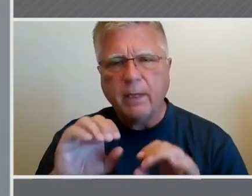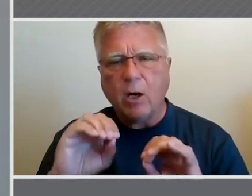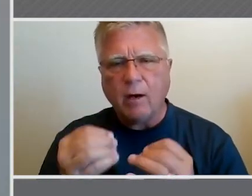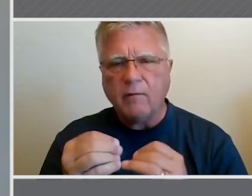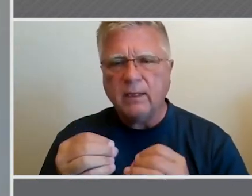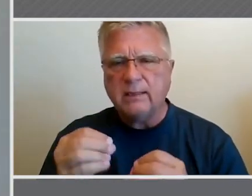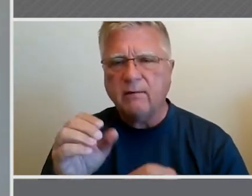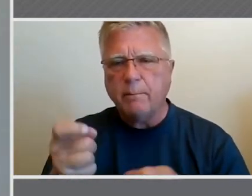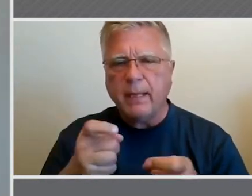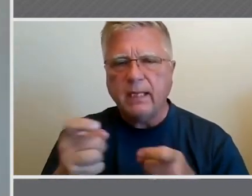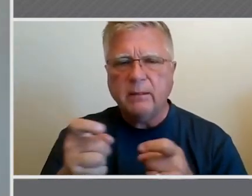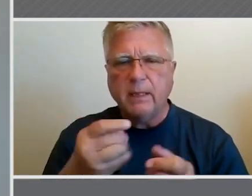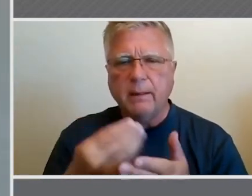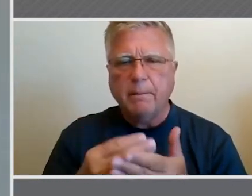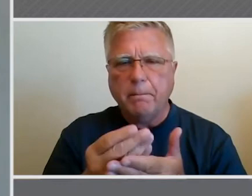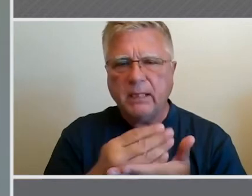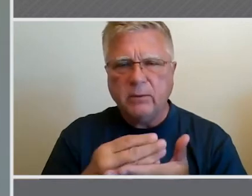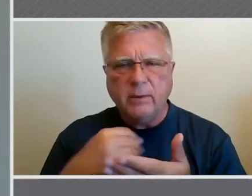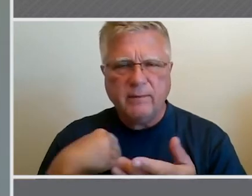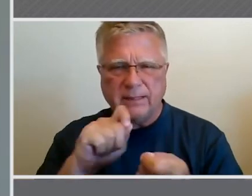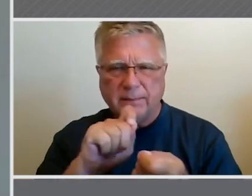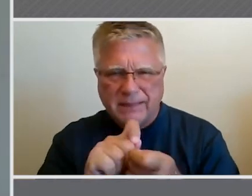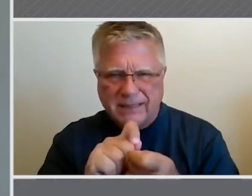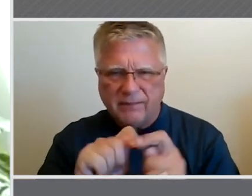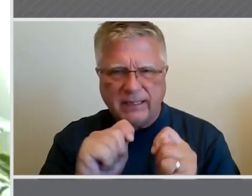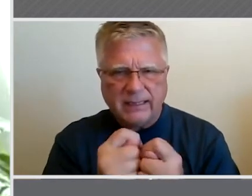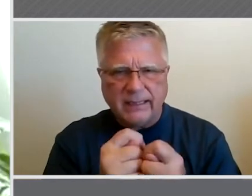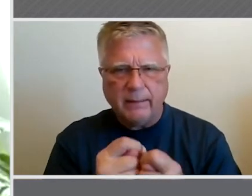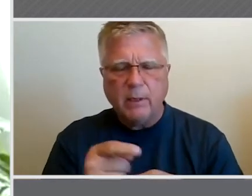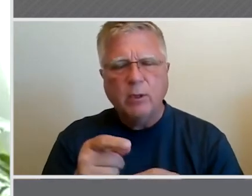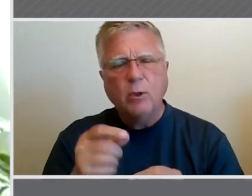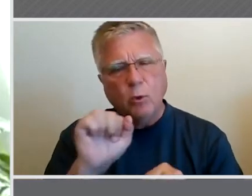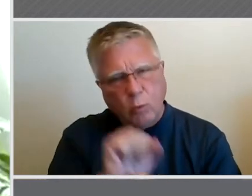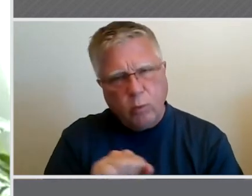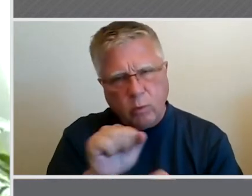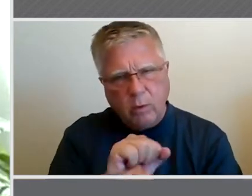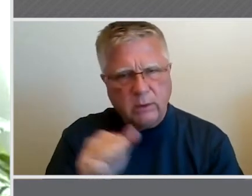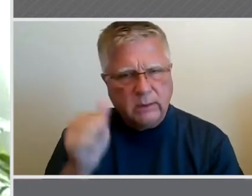specific team that deals day to day with our HUD funded programs which are community development